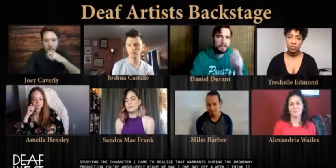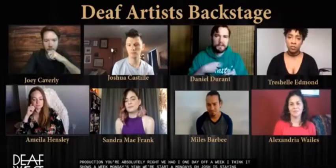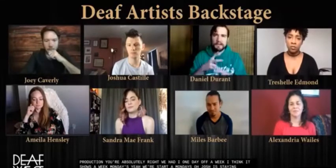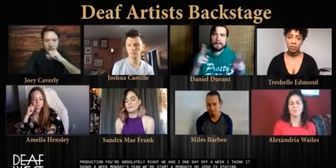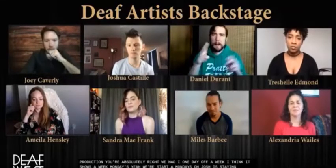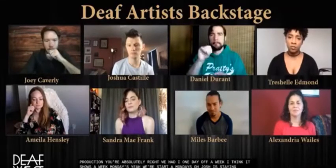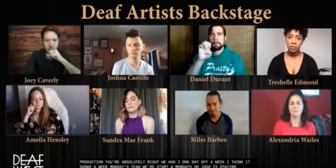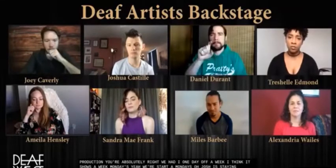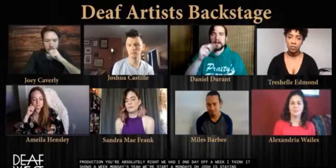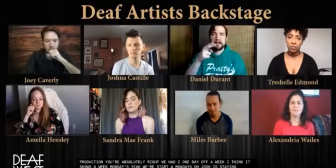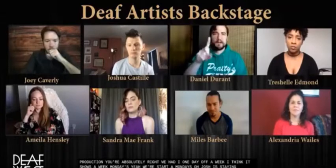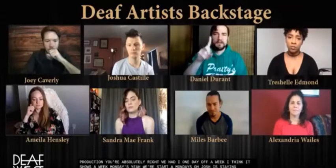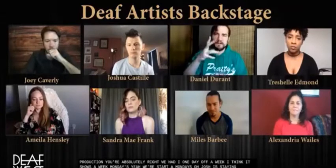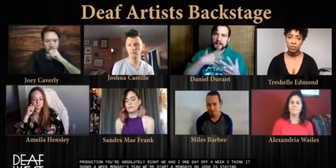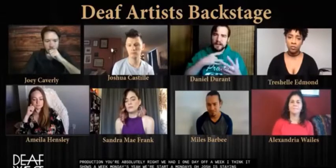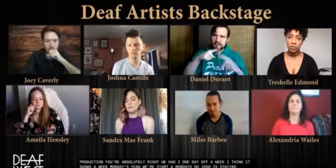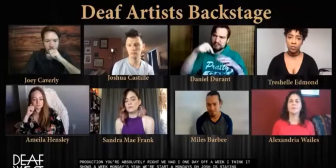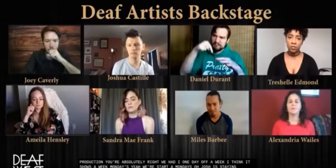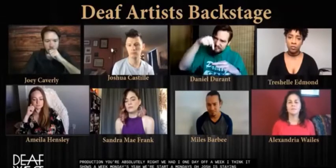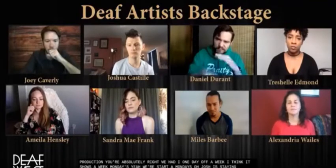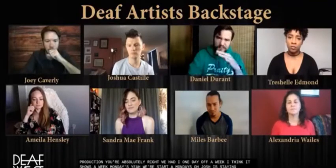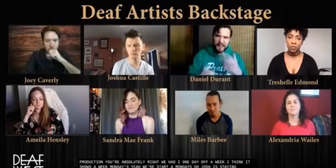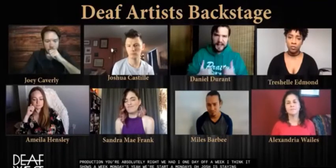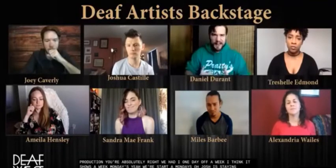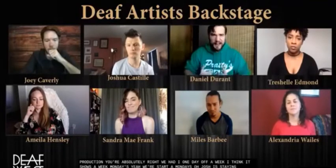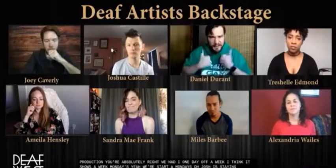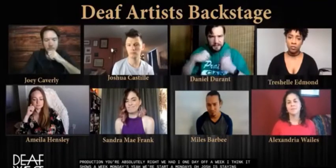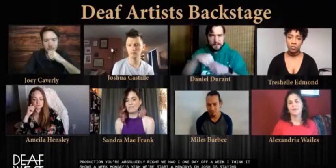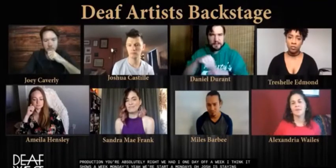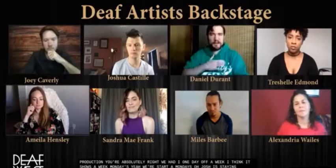that much time with a character and really falling into that role.